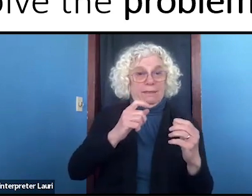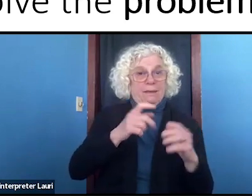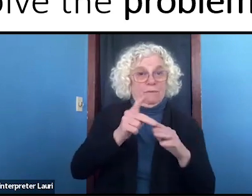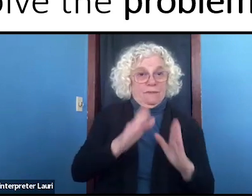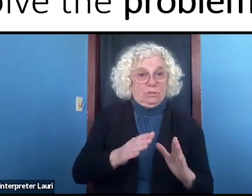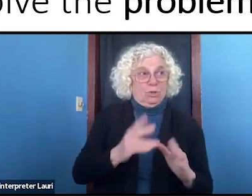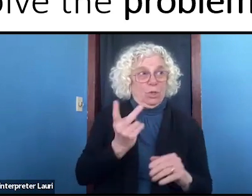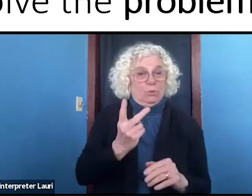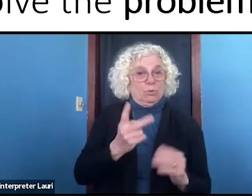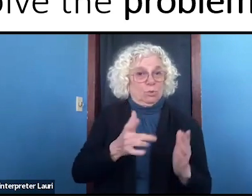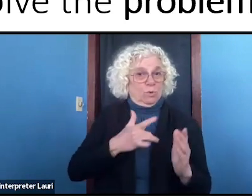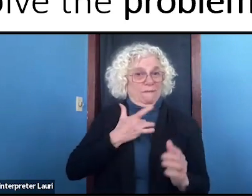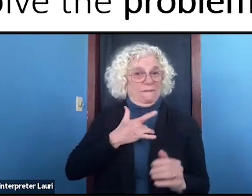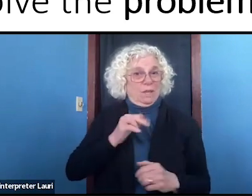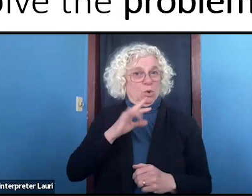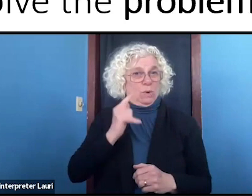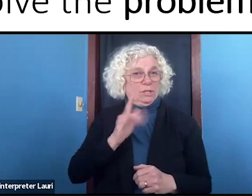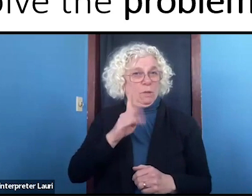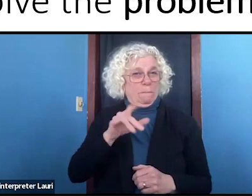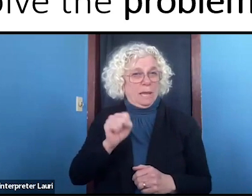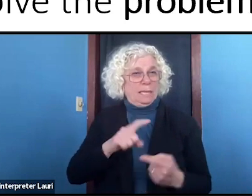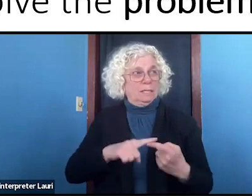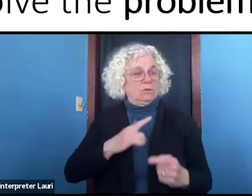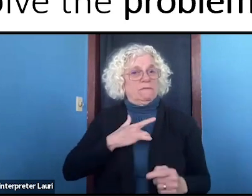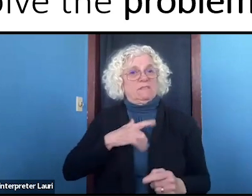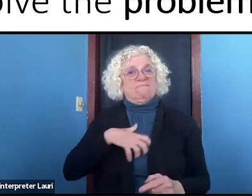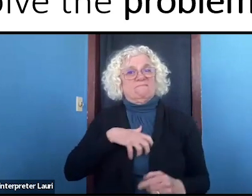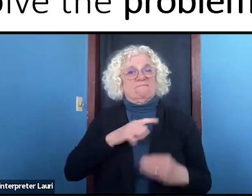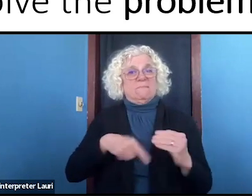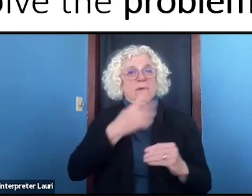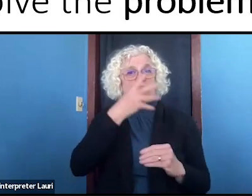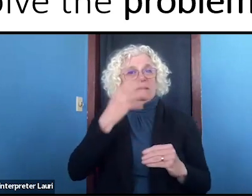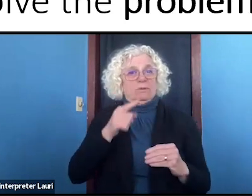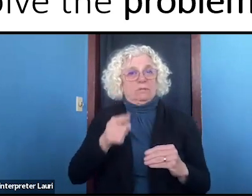or anger about about the immigrants in their community, we still have to find